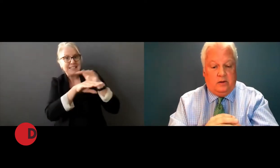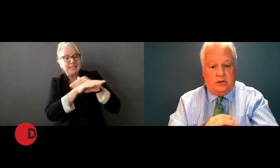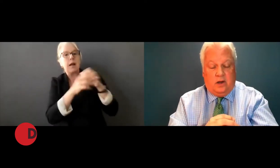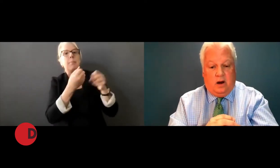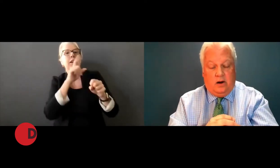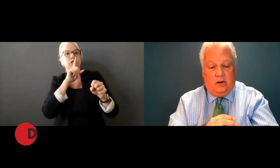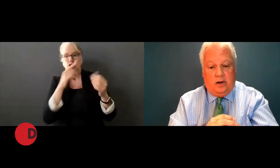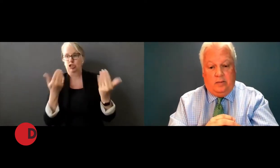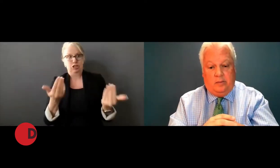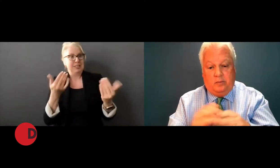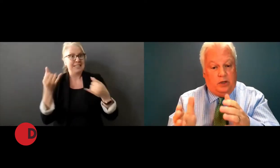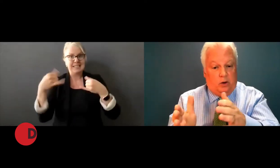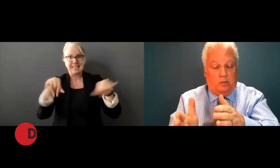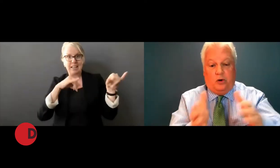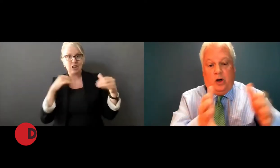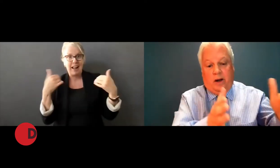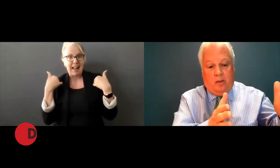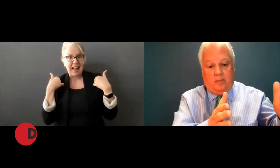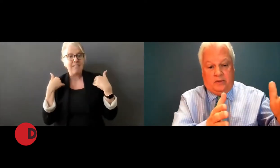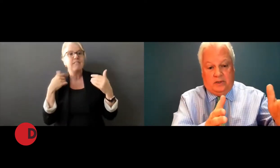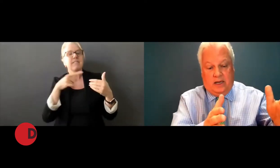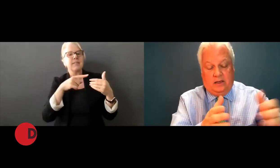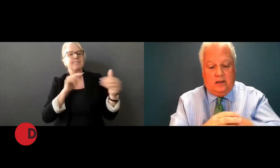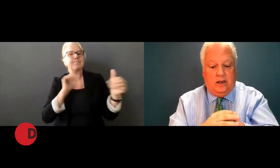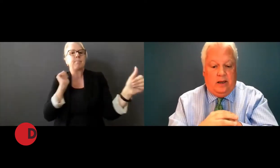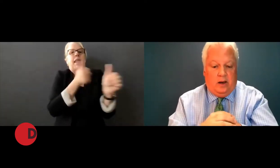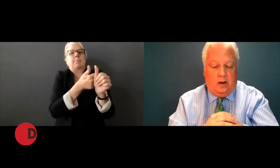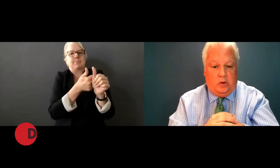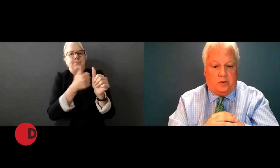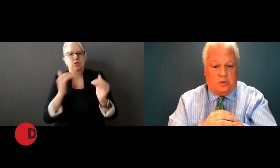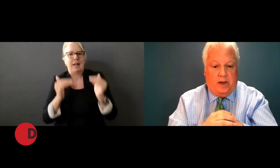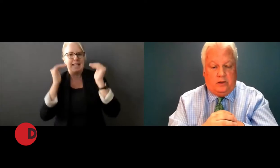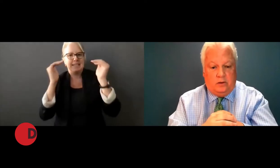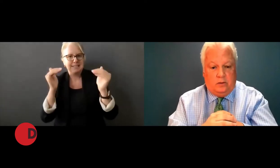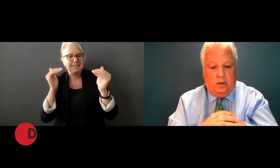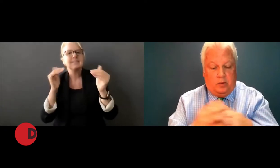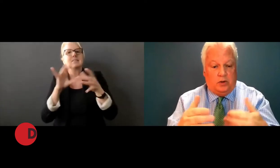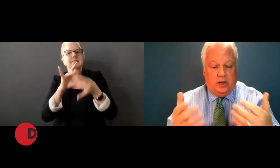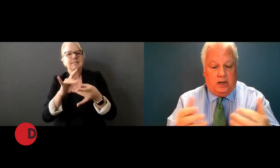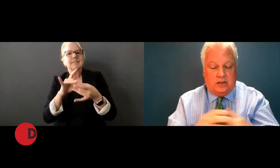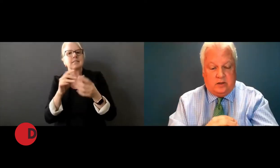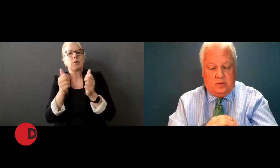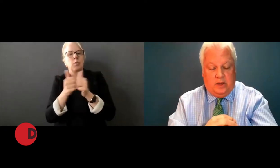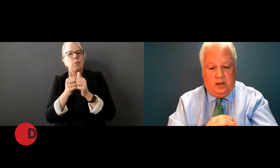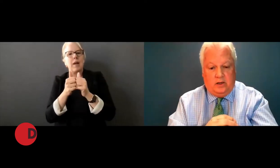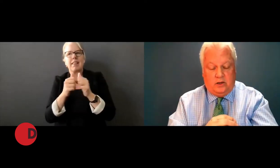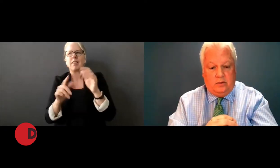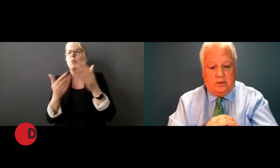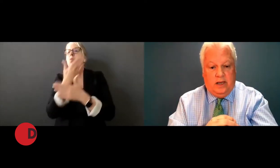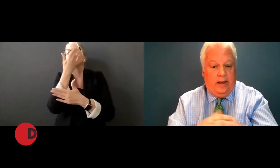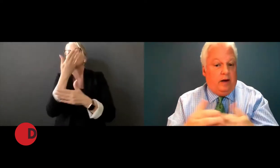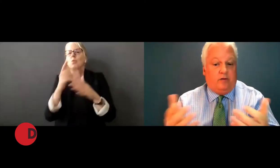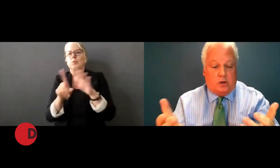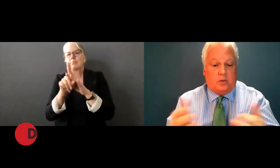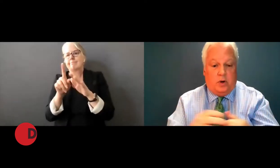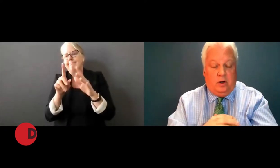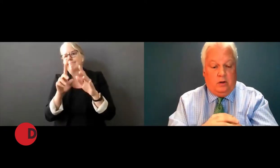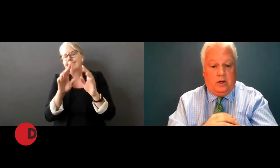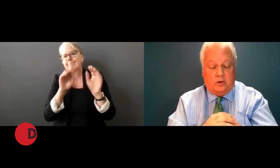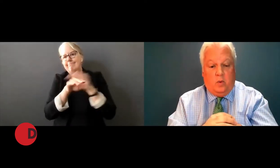that standards in place are updated or upgraded with respect to new accessibility issues,